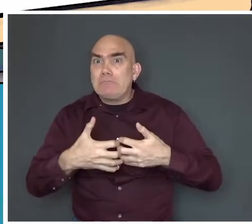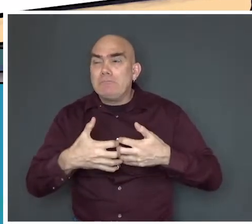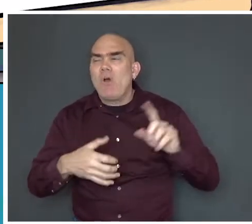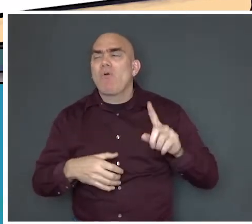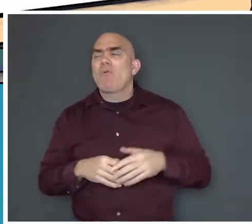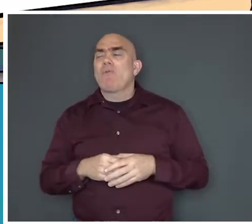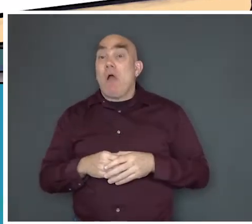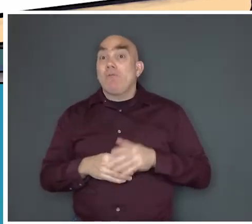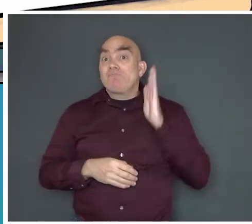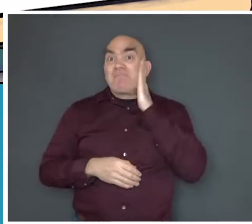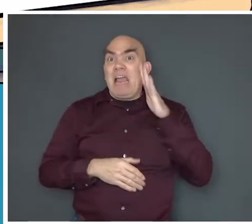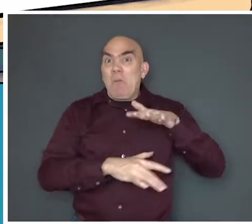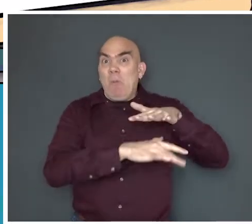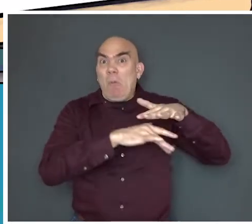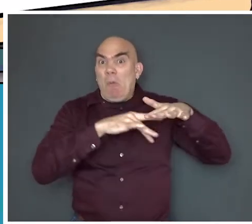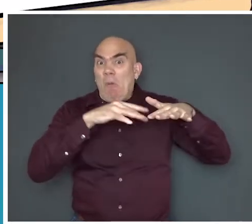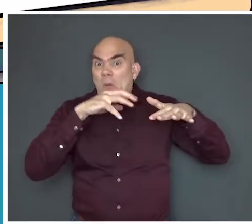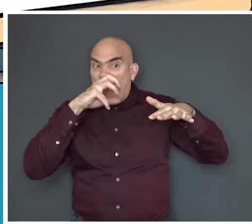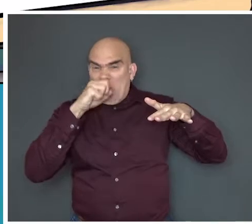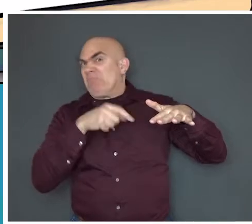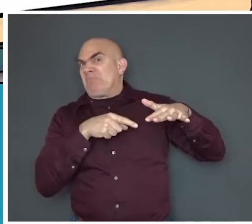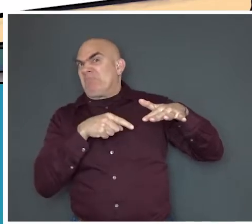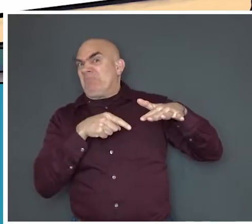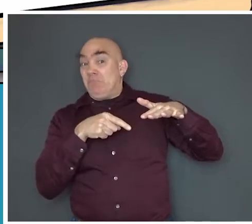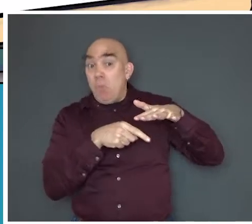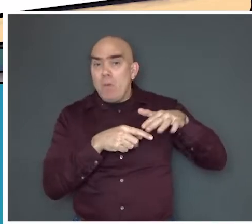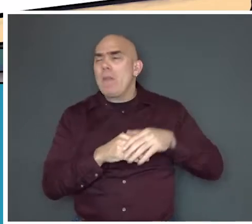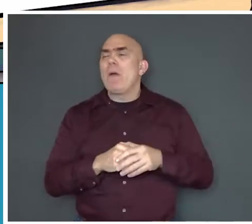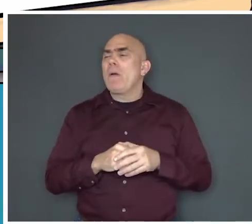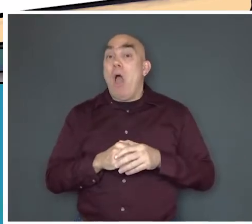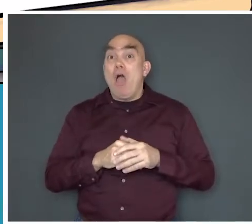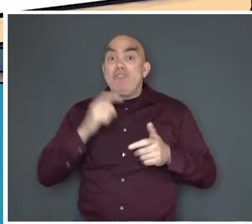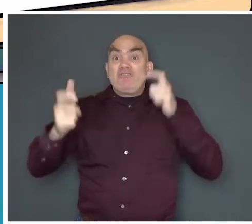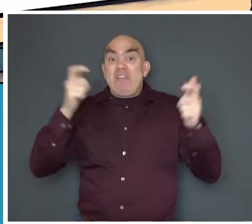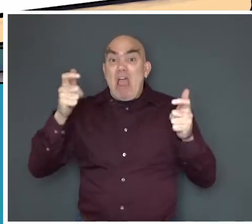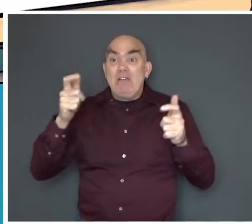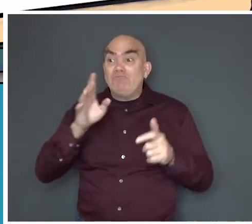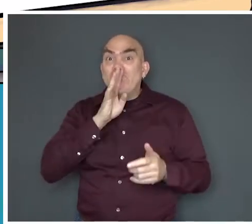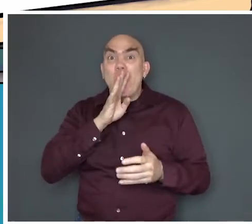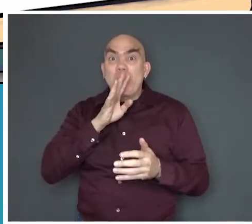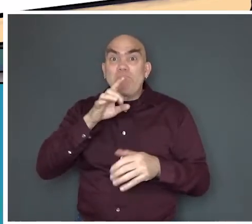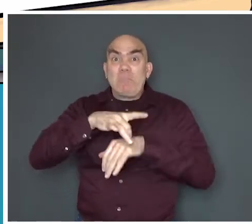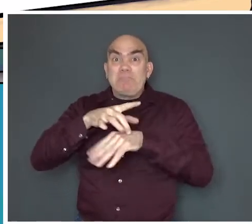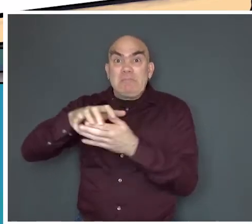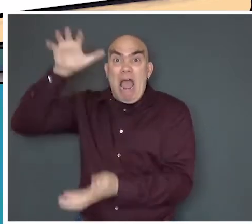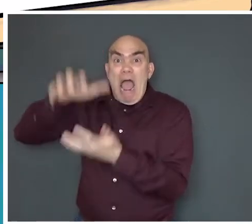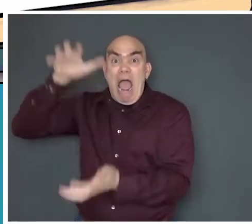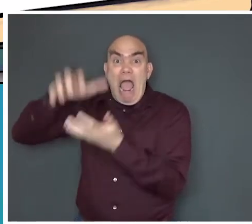Source of weird smell under bed, no. Home of giant talking pumpkin? Hm...